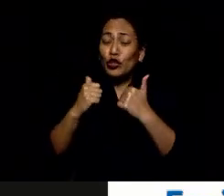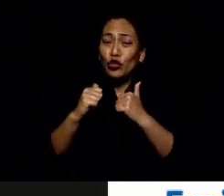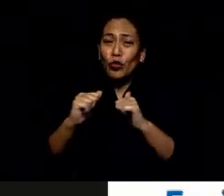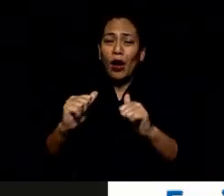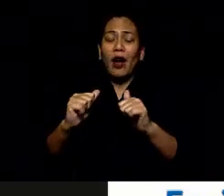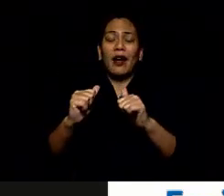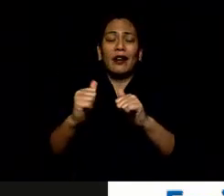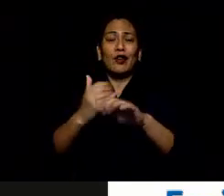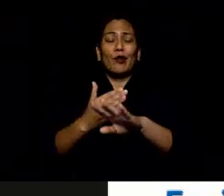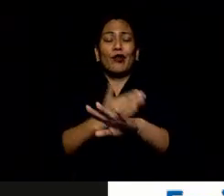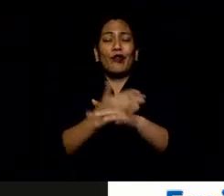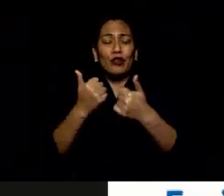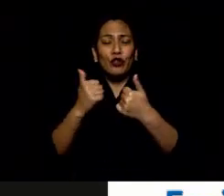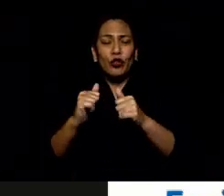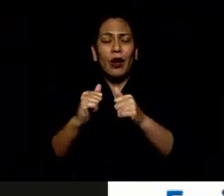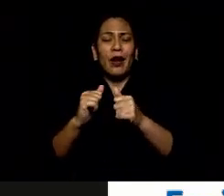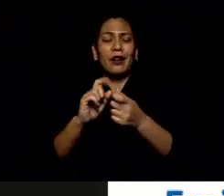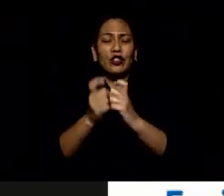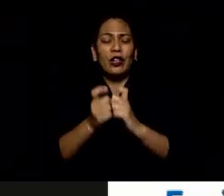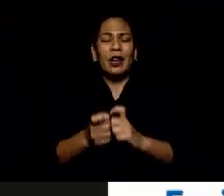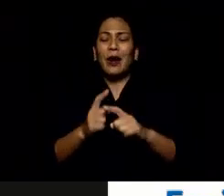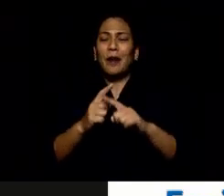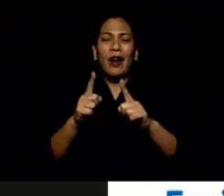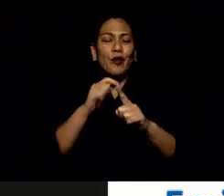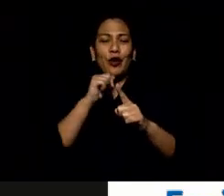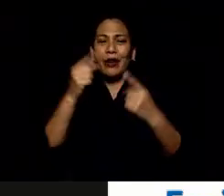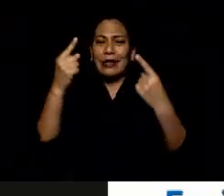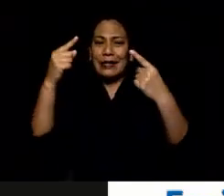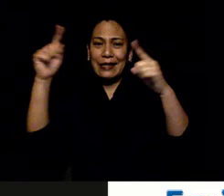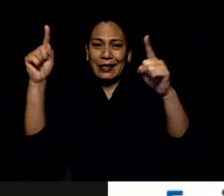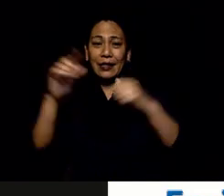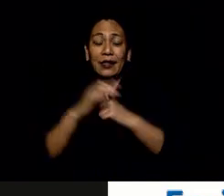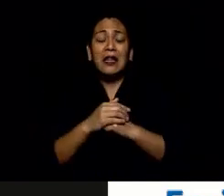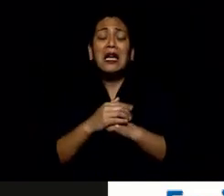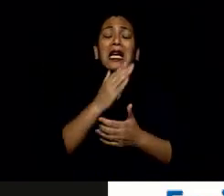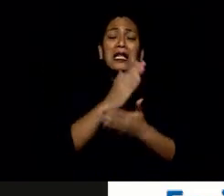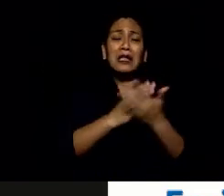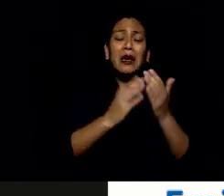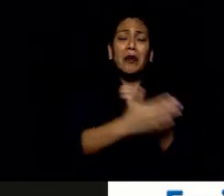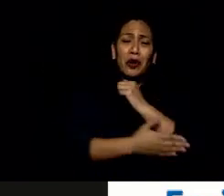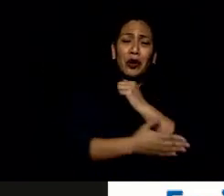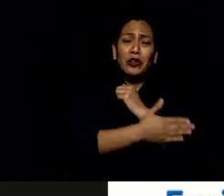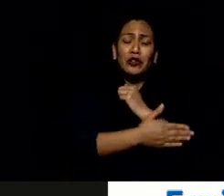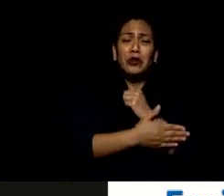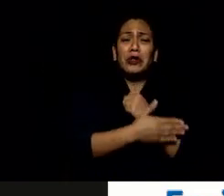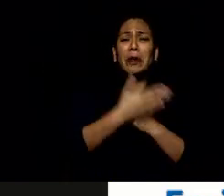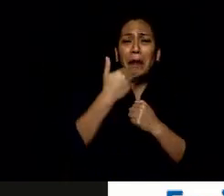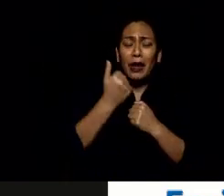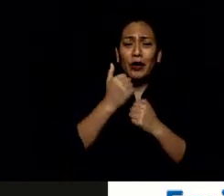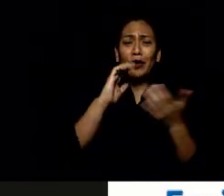There are some countries that are doing better than others. Like the UK emissions have come down quite a lot.